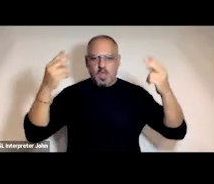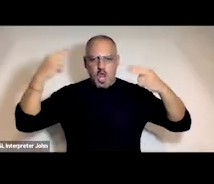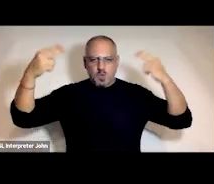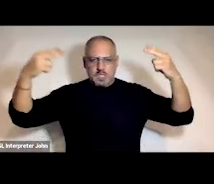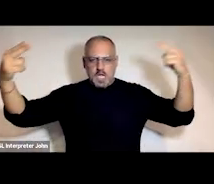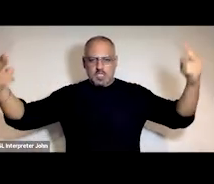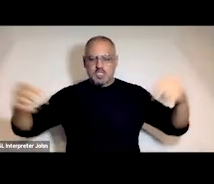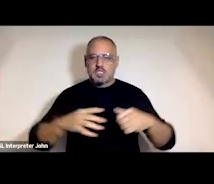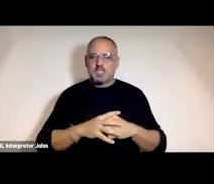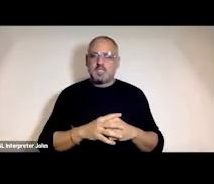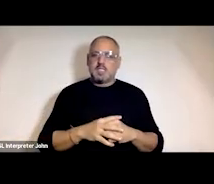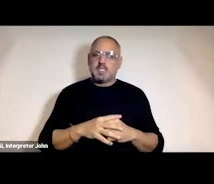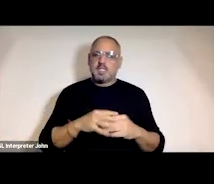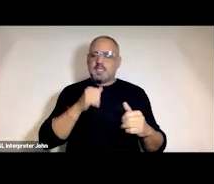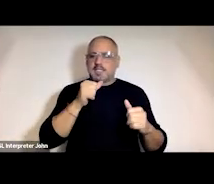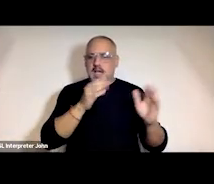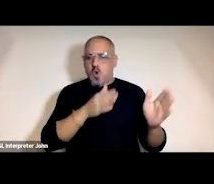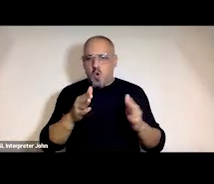examples of disorganized thinking or speech